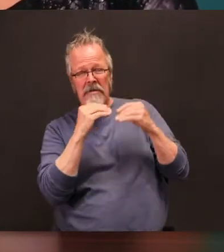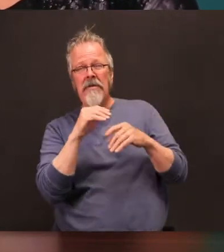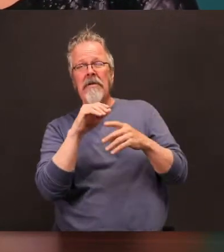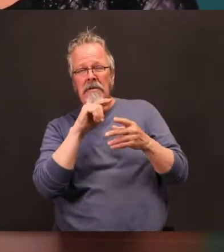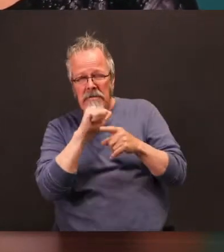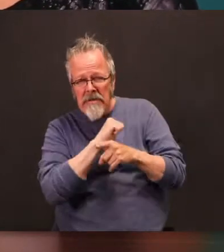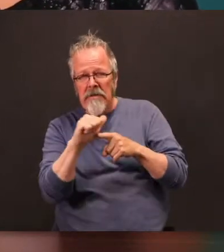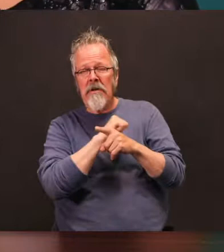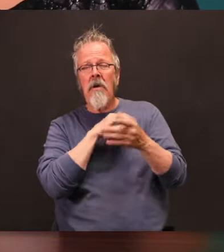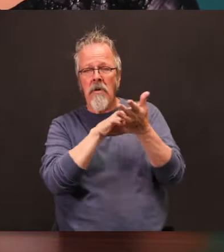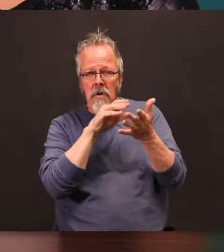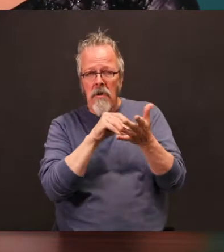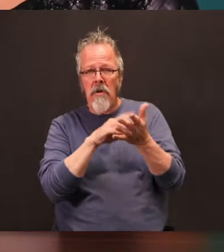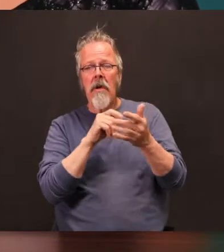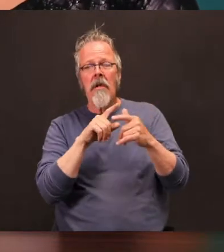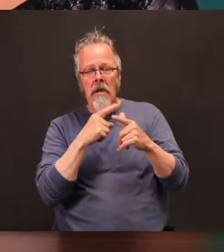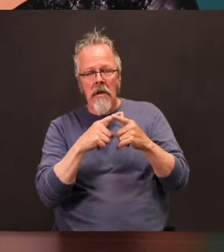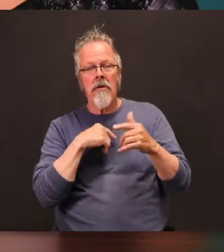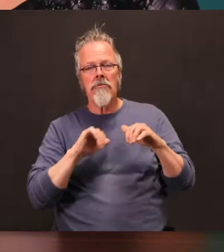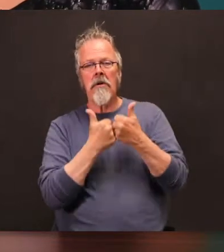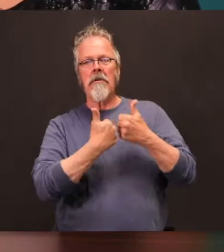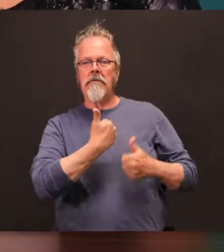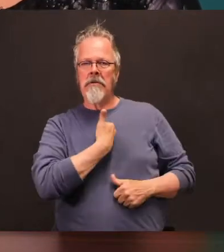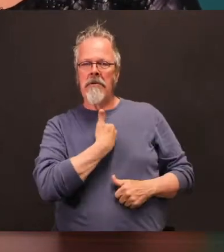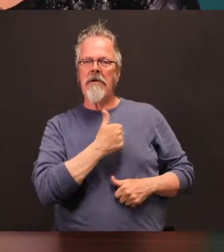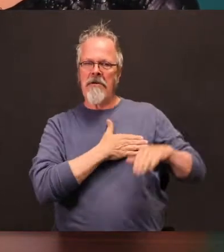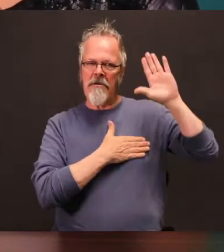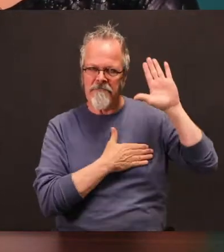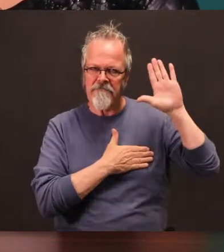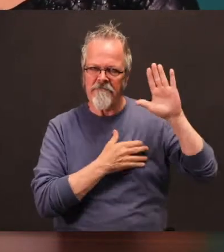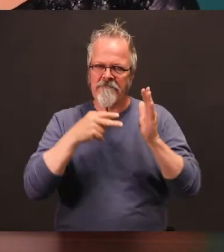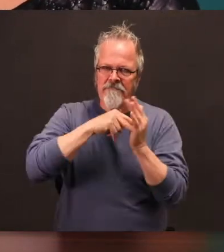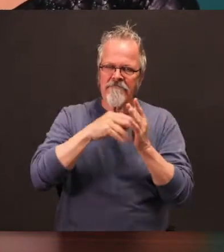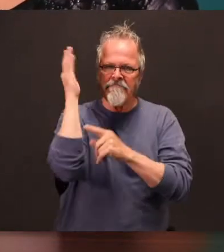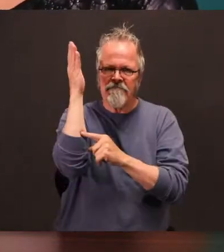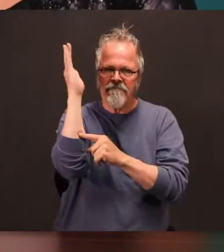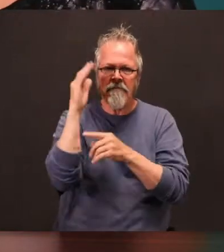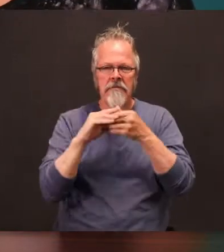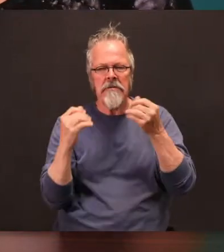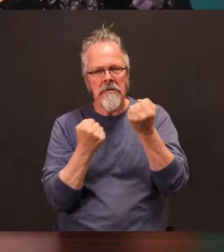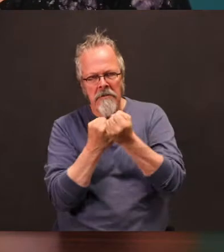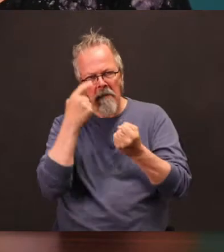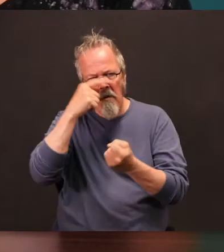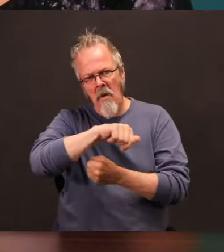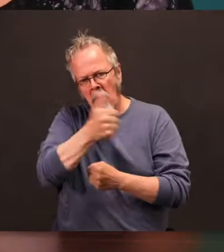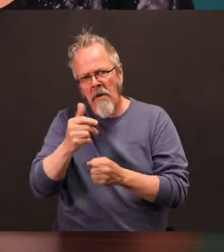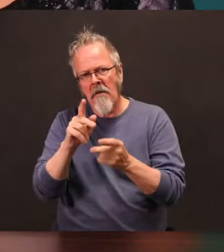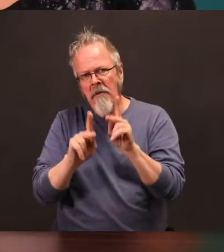they trained me how to speak up for myself, and learning more about how to advocate for others as well,